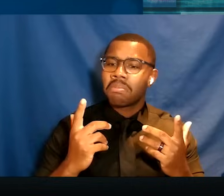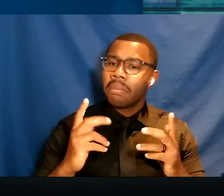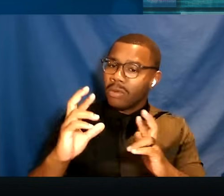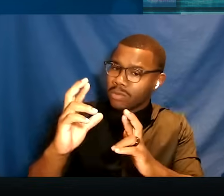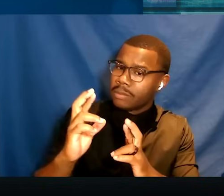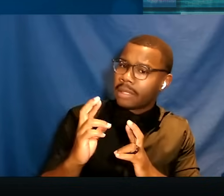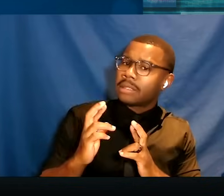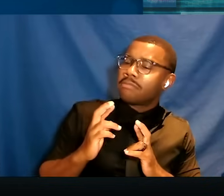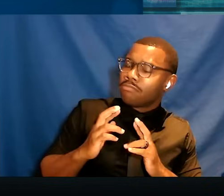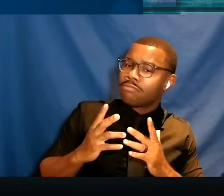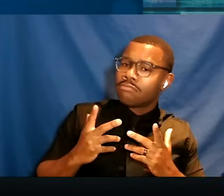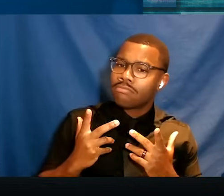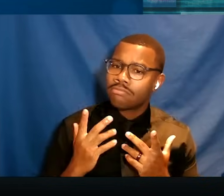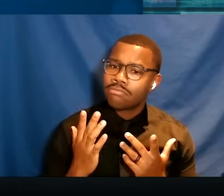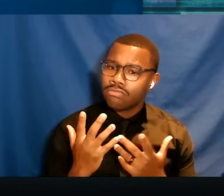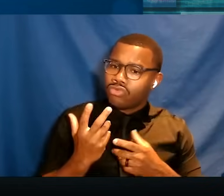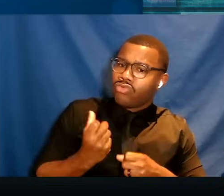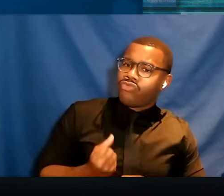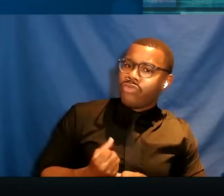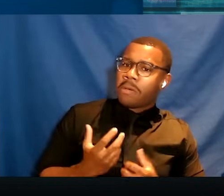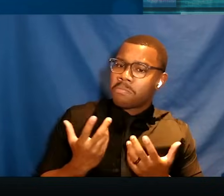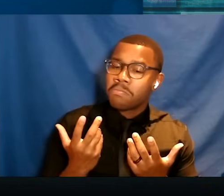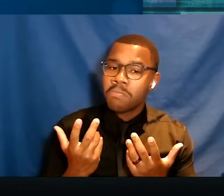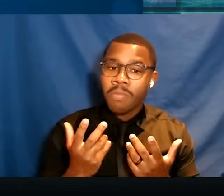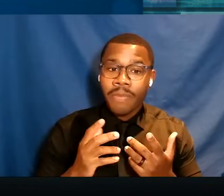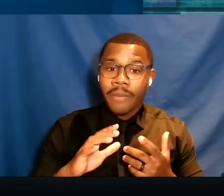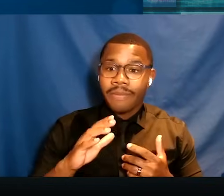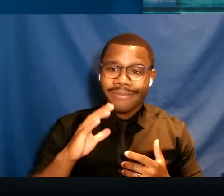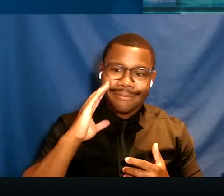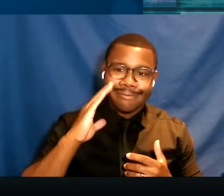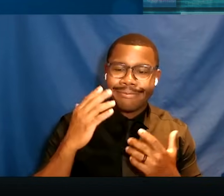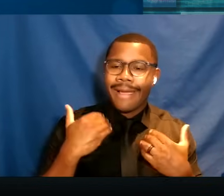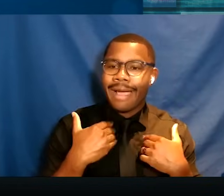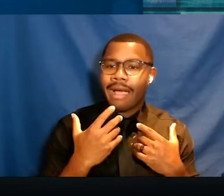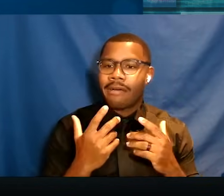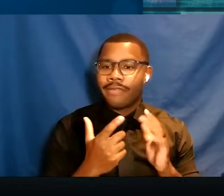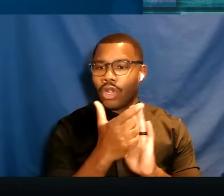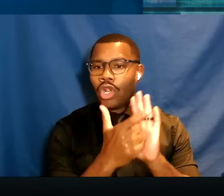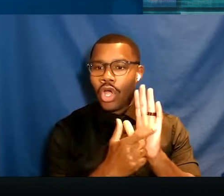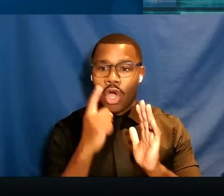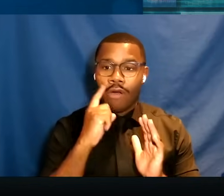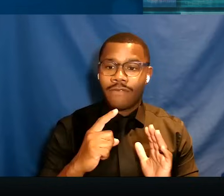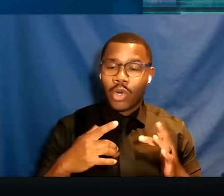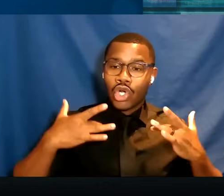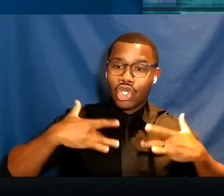And so that's good. And we should note, there's also the prohibitions on nudity. There's the prohibitions on doing stunts during self-tape.